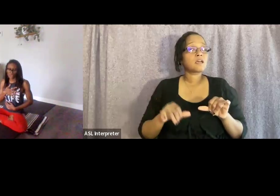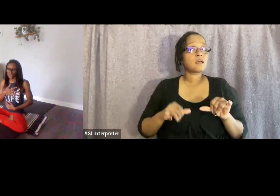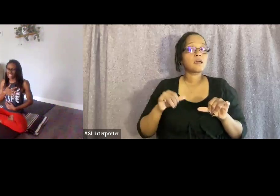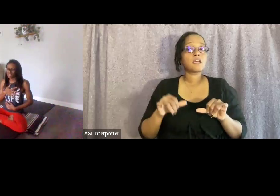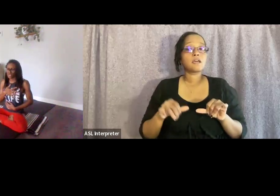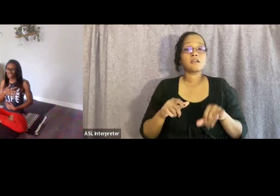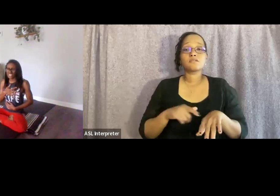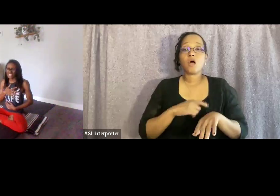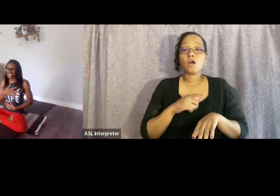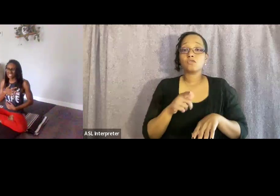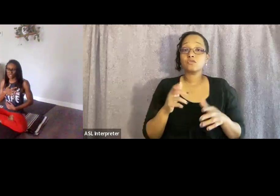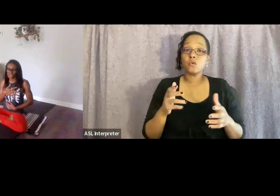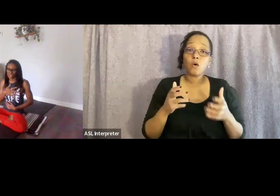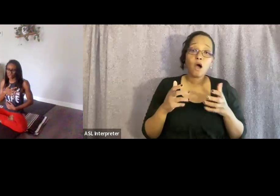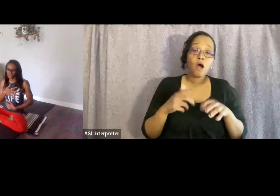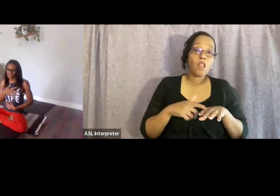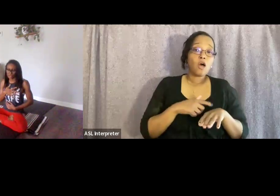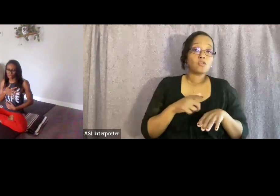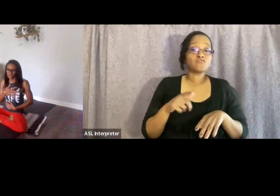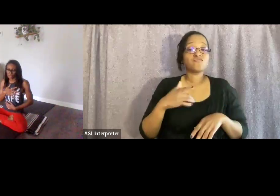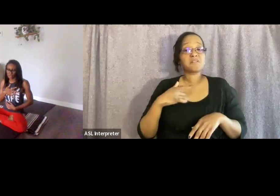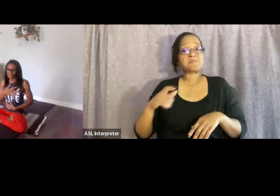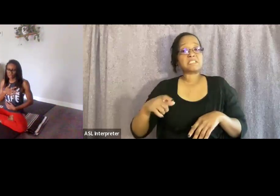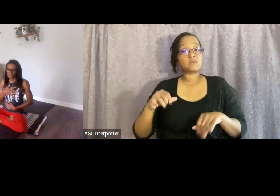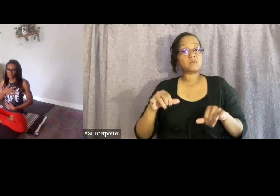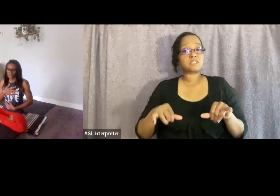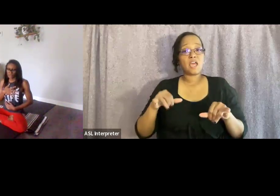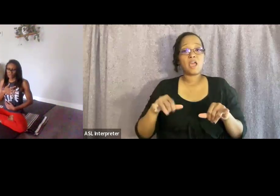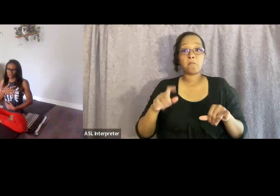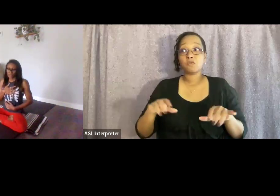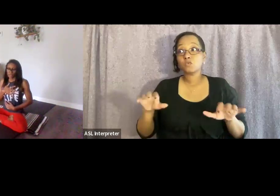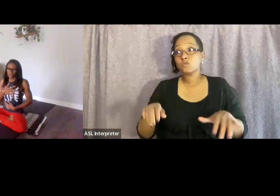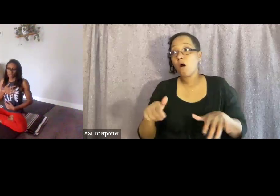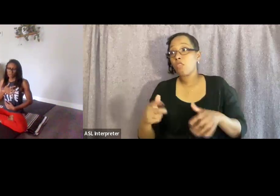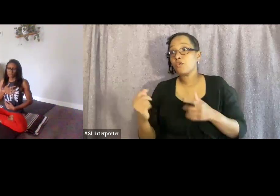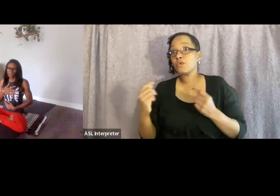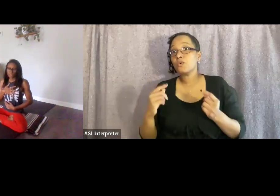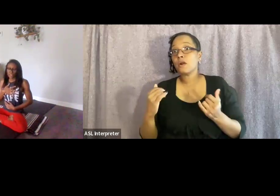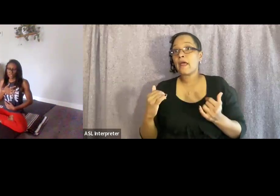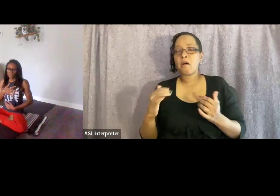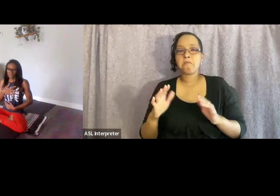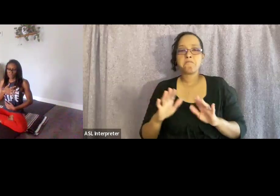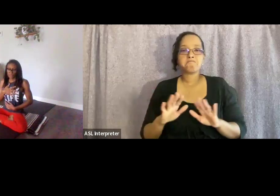You don't have to do anything else in this moment, but breathe and be.